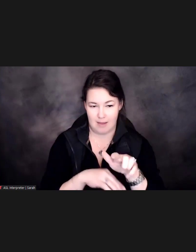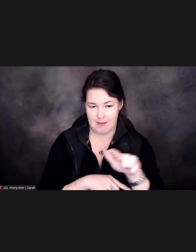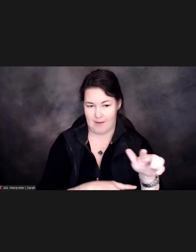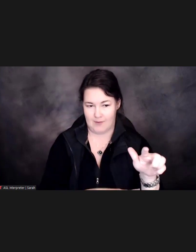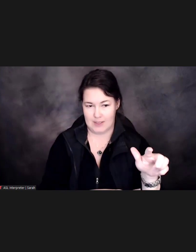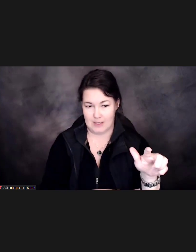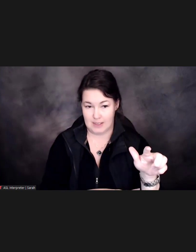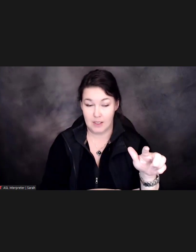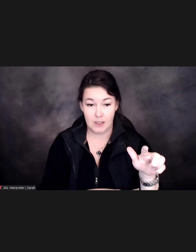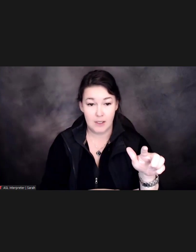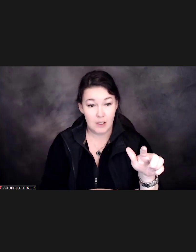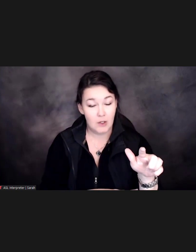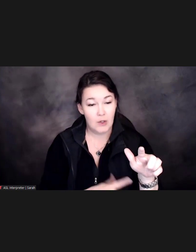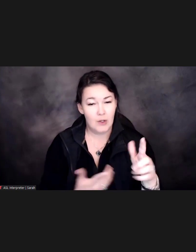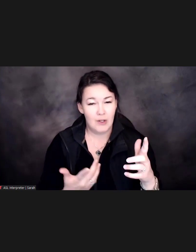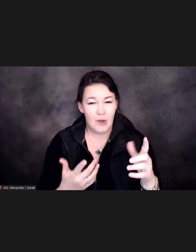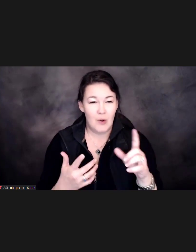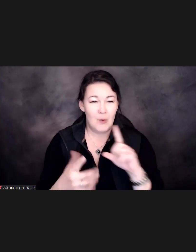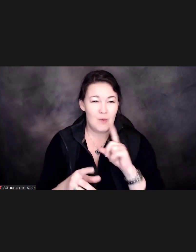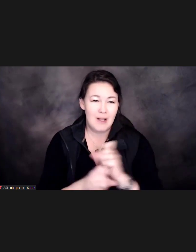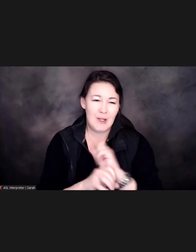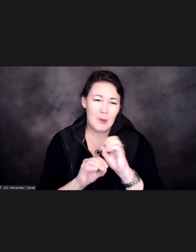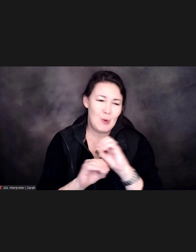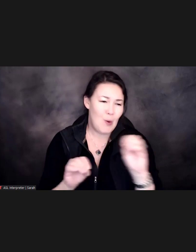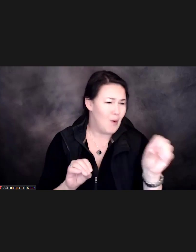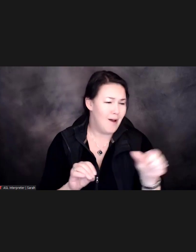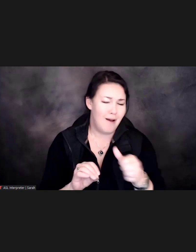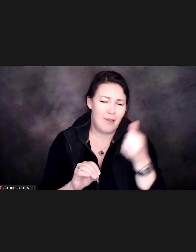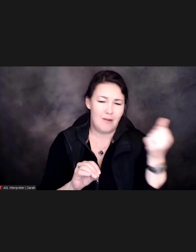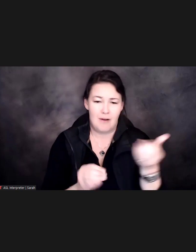the left, and there really is no other evidence-based method that